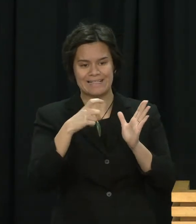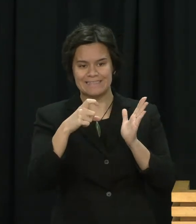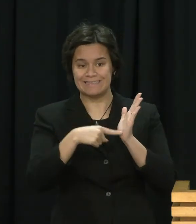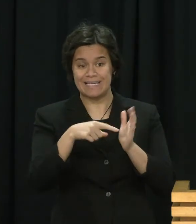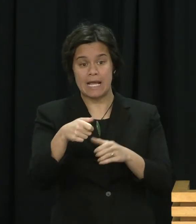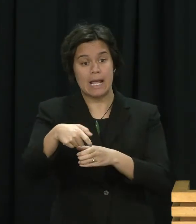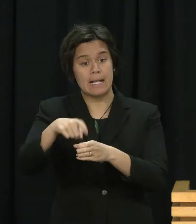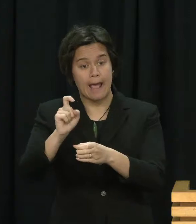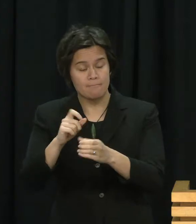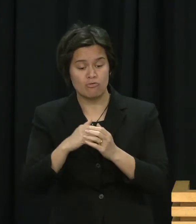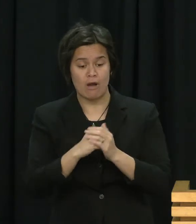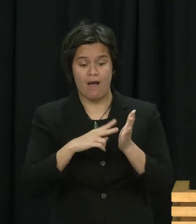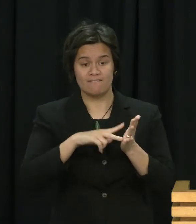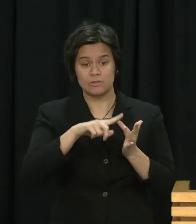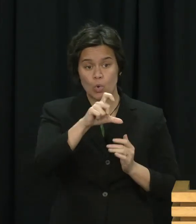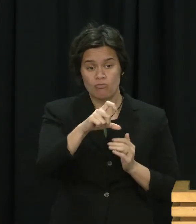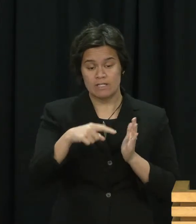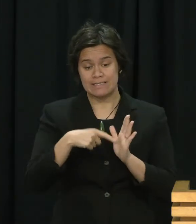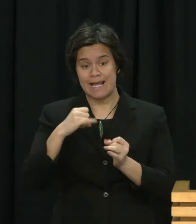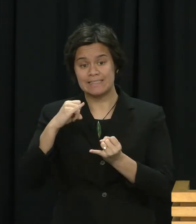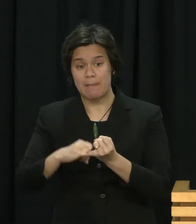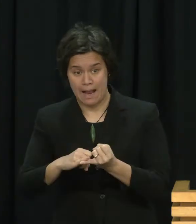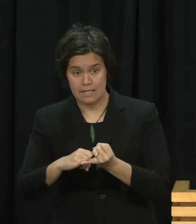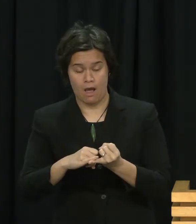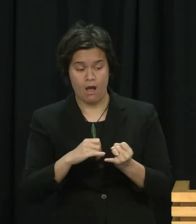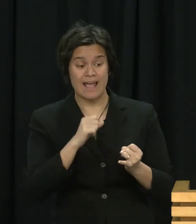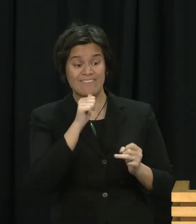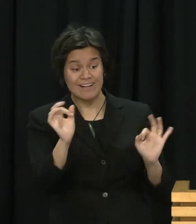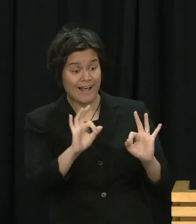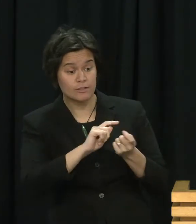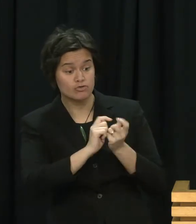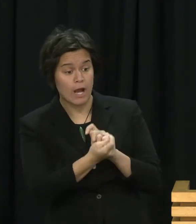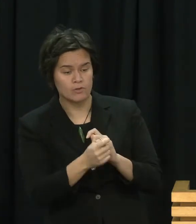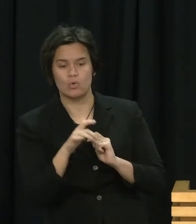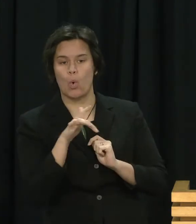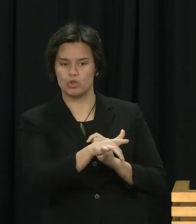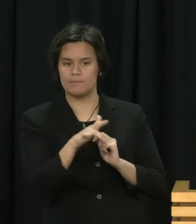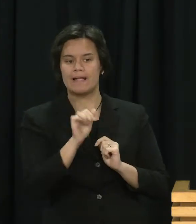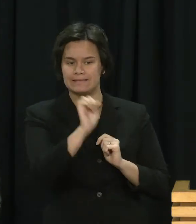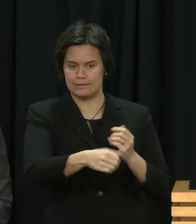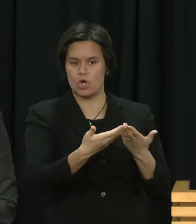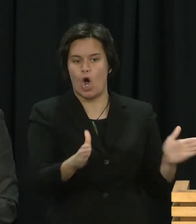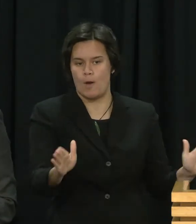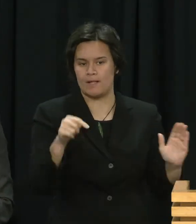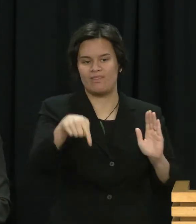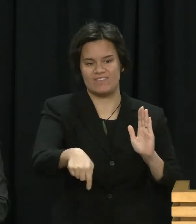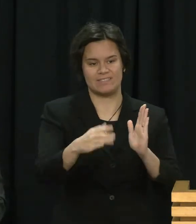midnight on Sunday, that will happen unless there's good reason to stop that. We won't